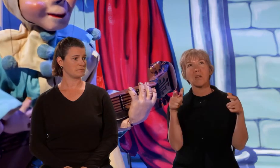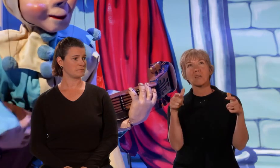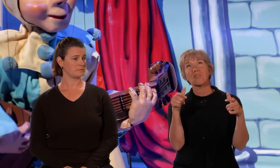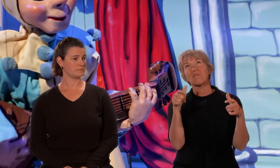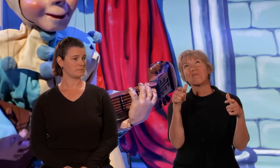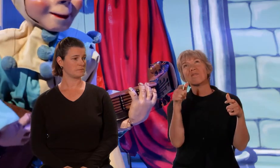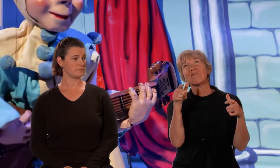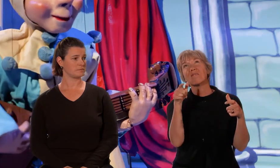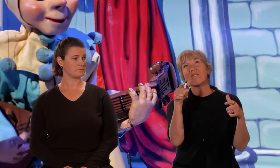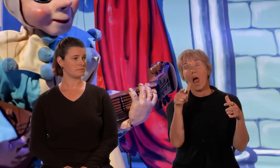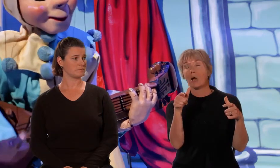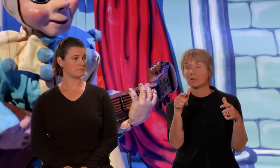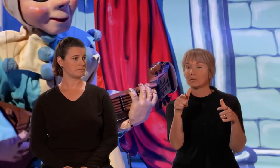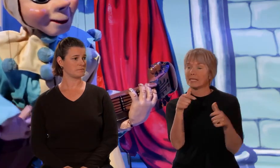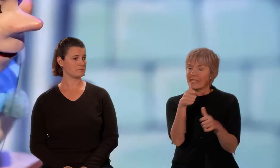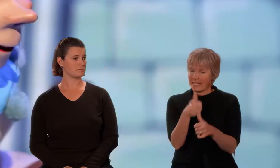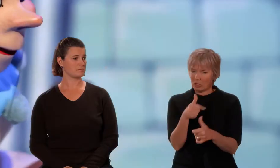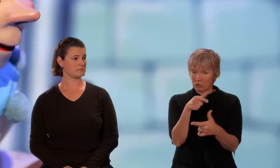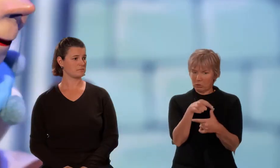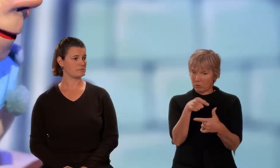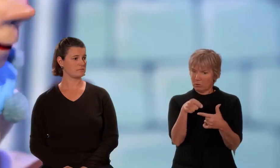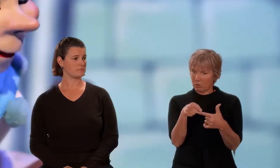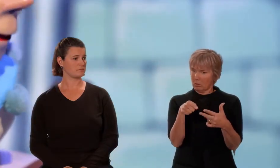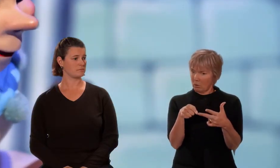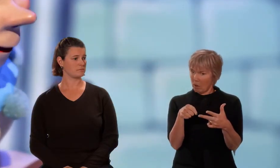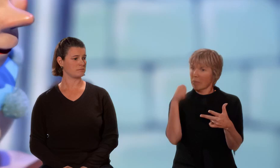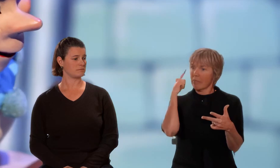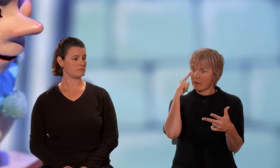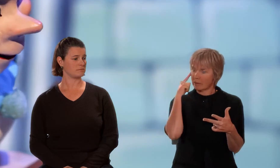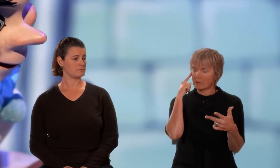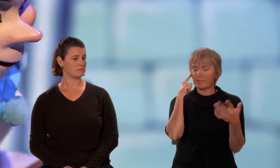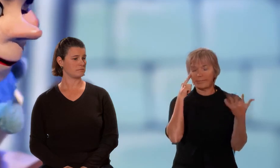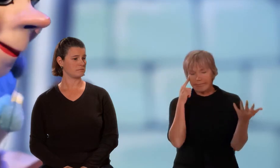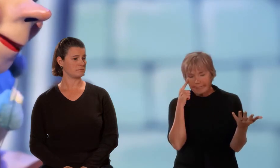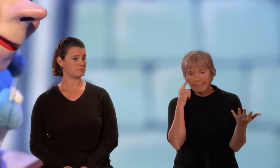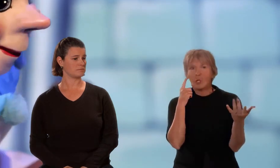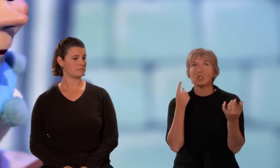as each person thinks it is. The thing to do is find out how big